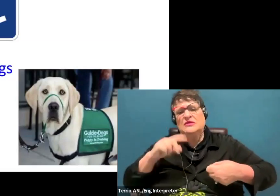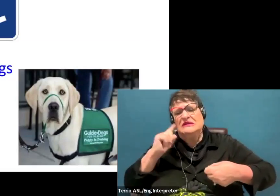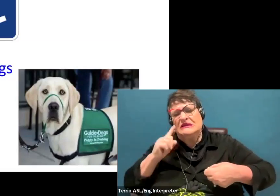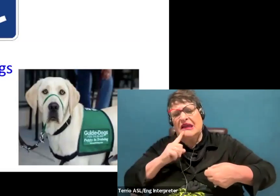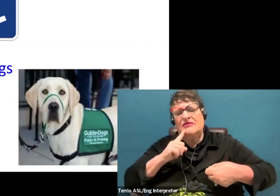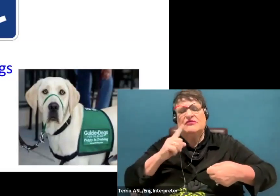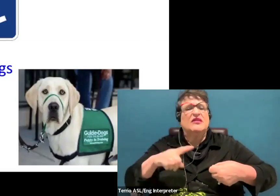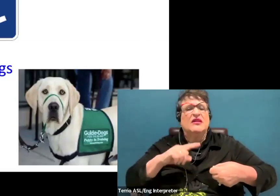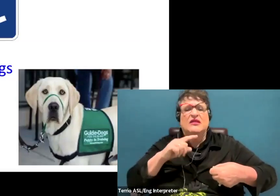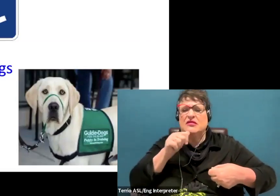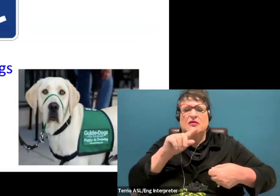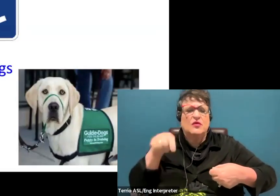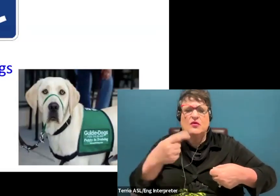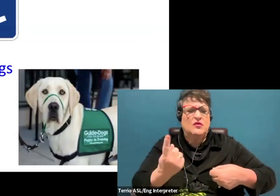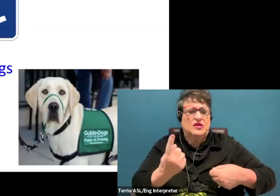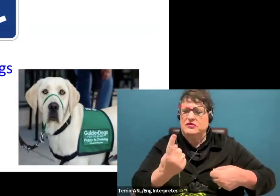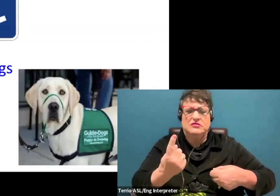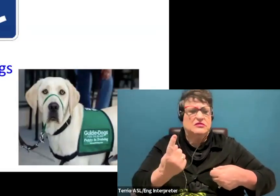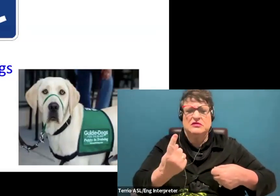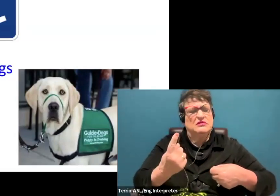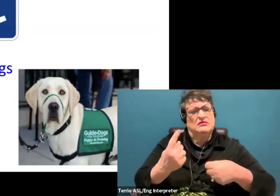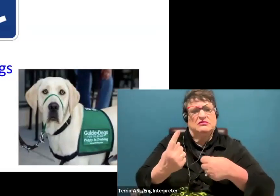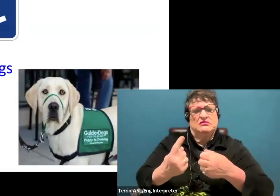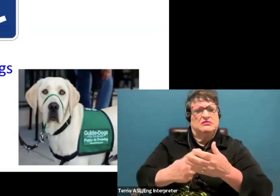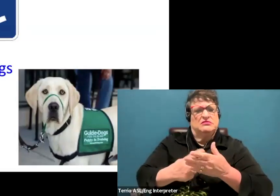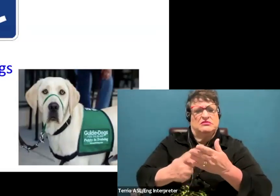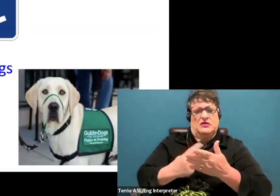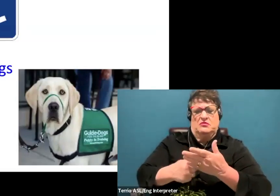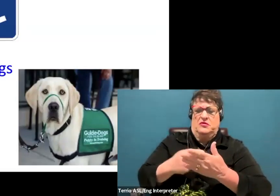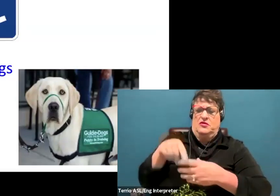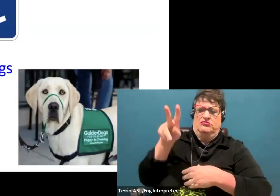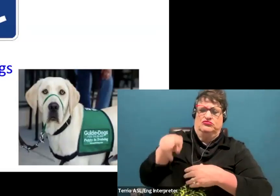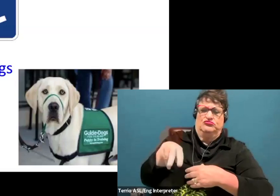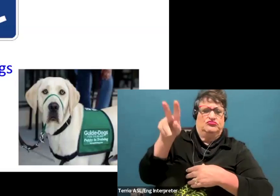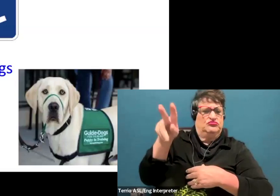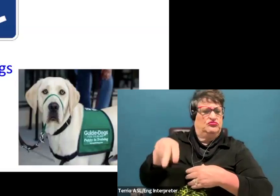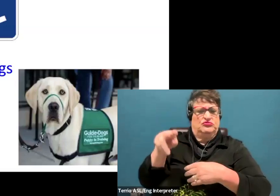But that's not the only group of people who are covered under the ADA and